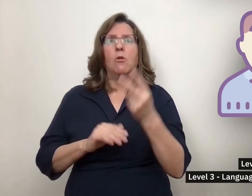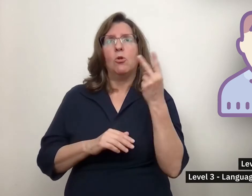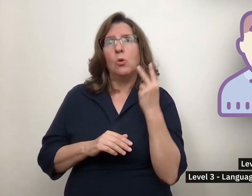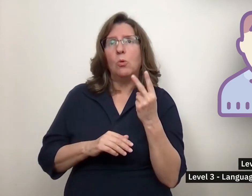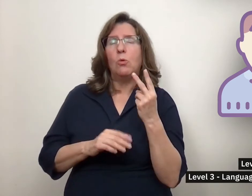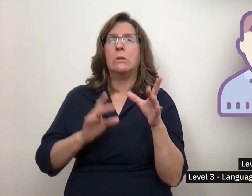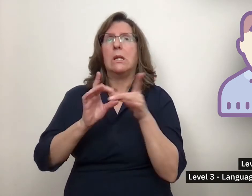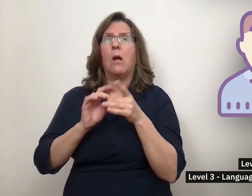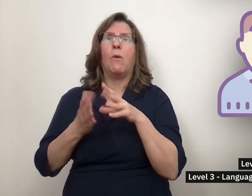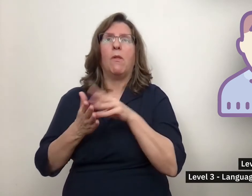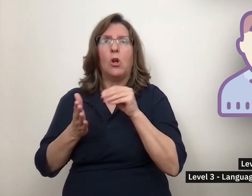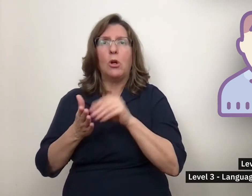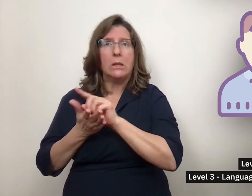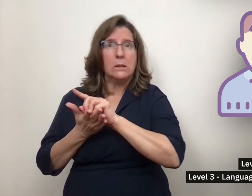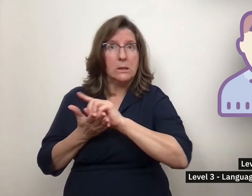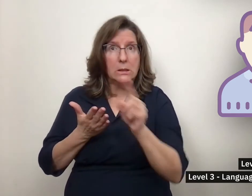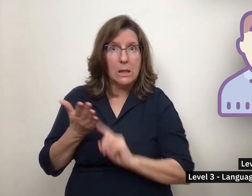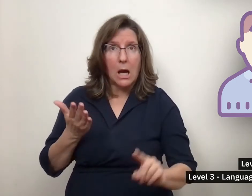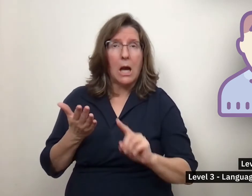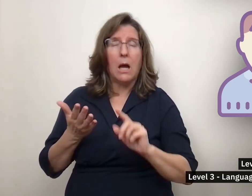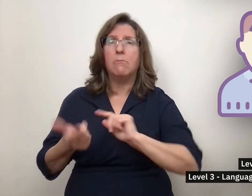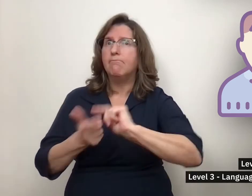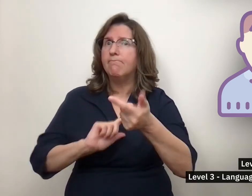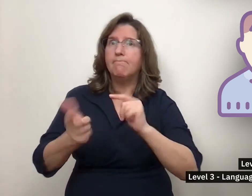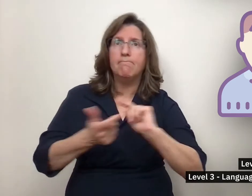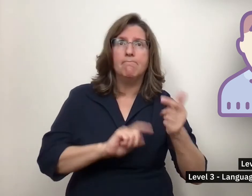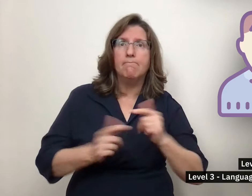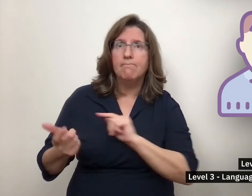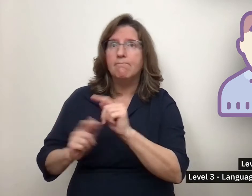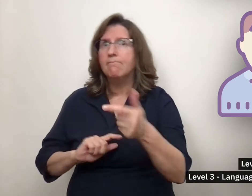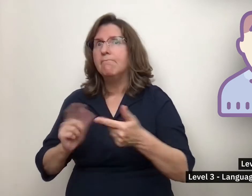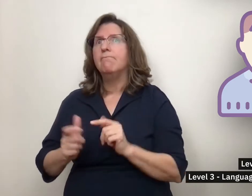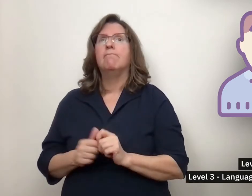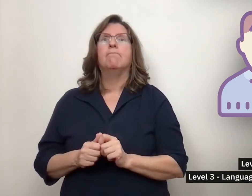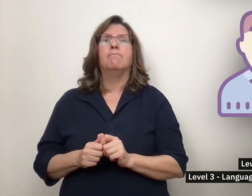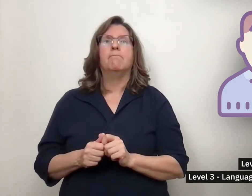Level 2 deals with the learning design and the interface with the learner.